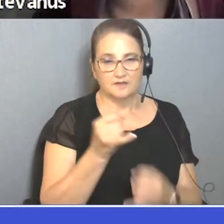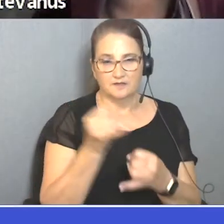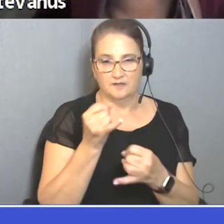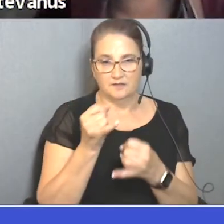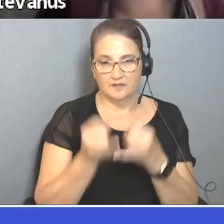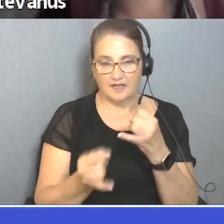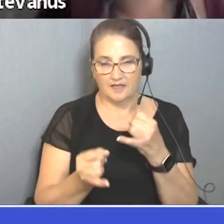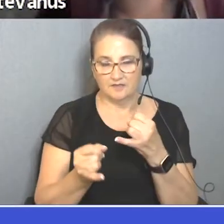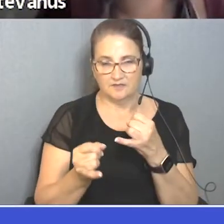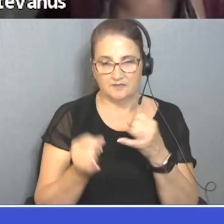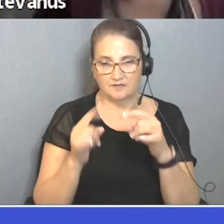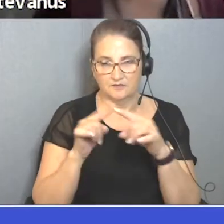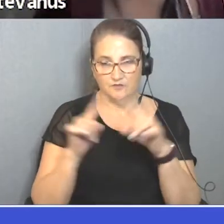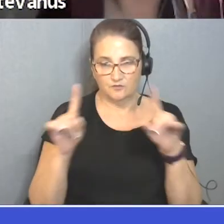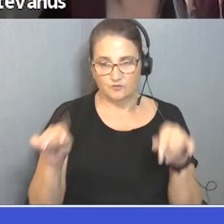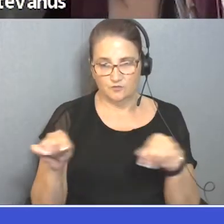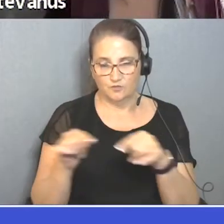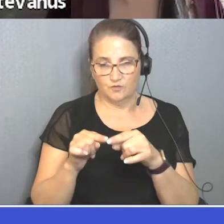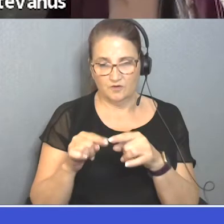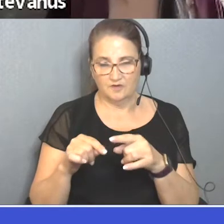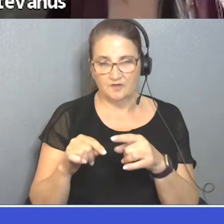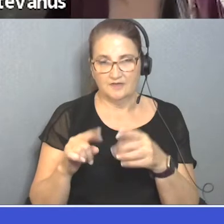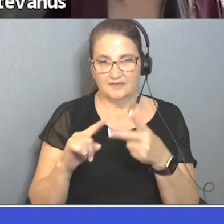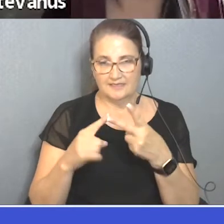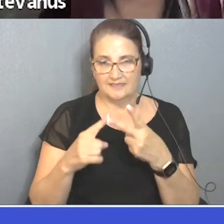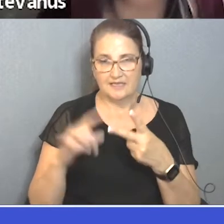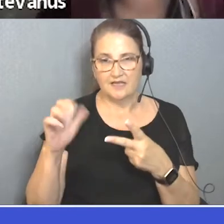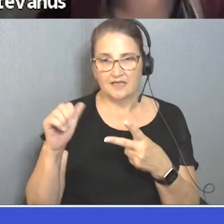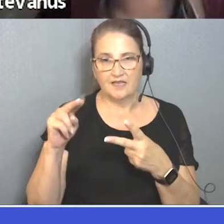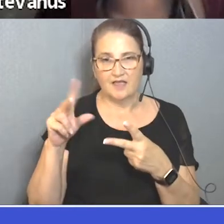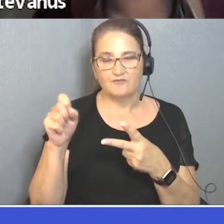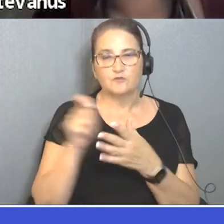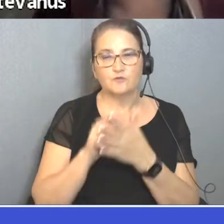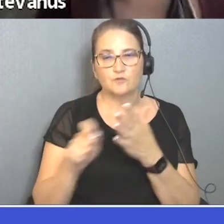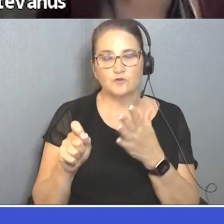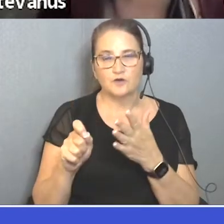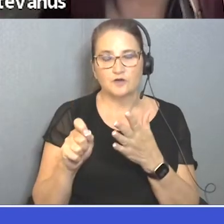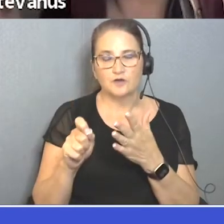All right. So on our last square of our